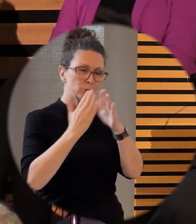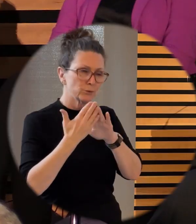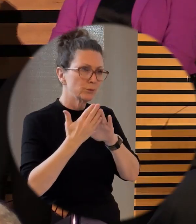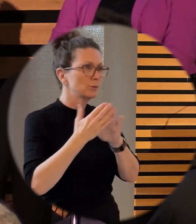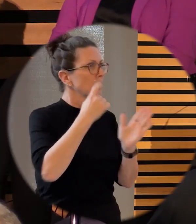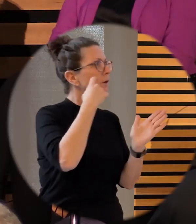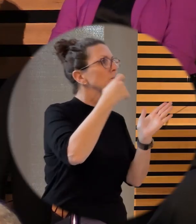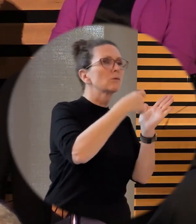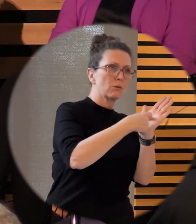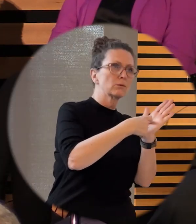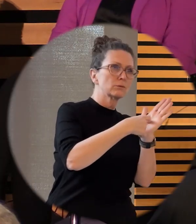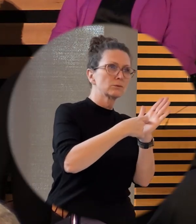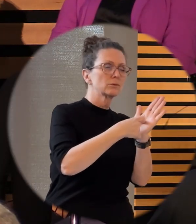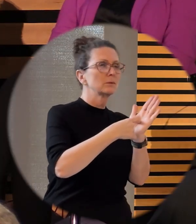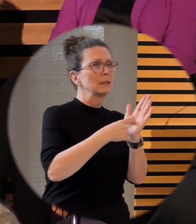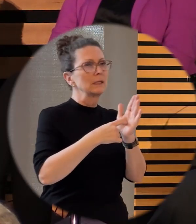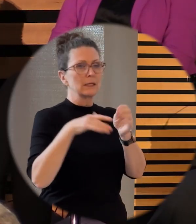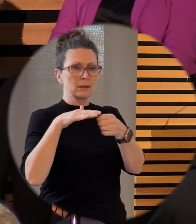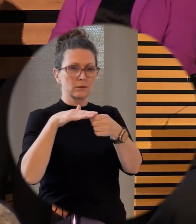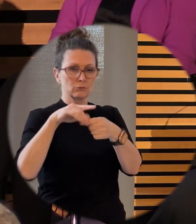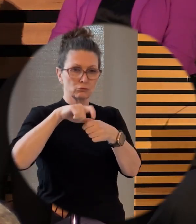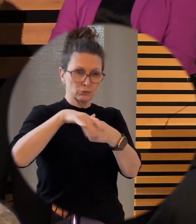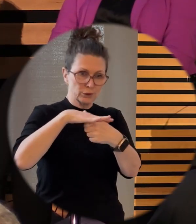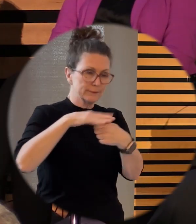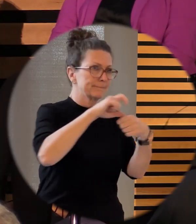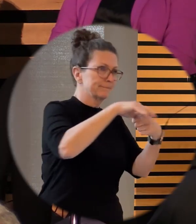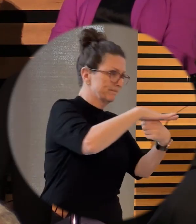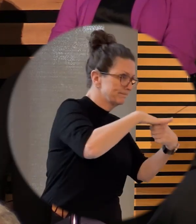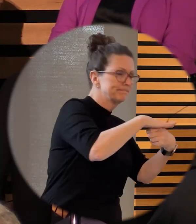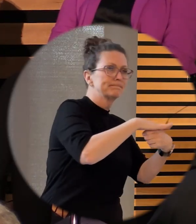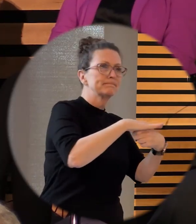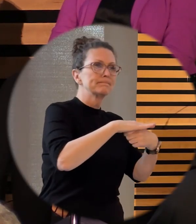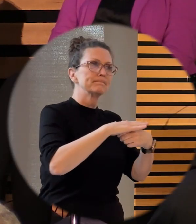communities, you you acknowledge that there were jurisdictional differences between other Canadians